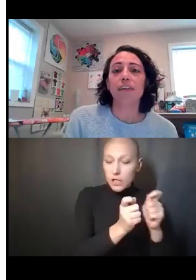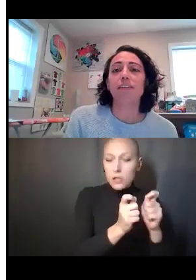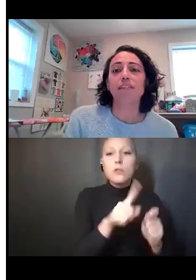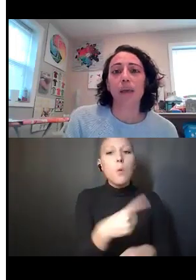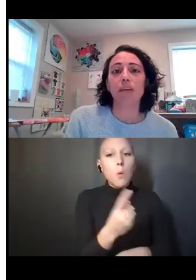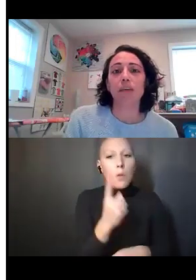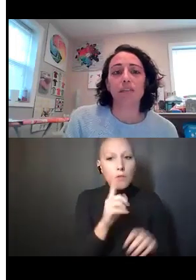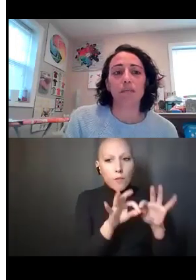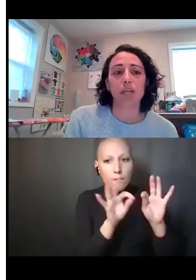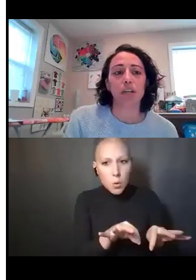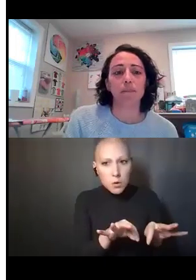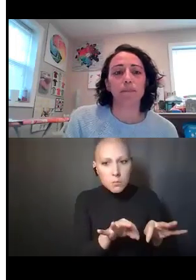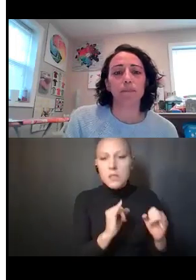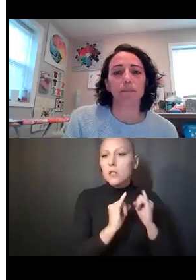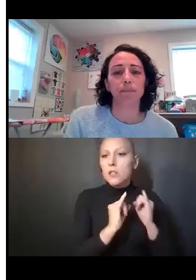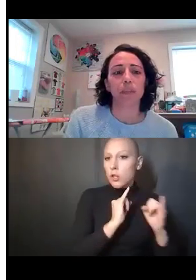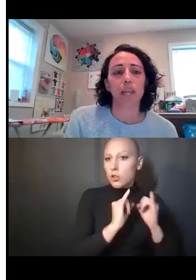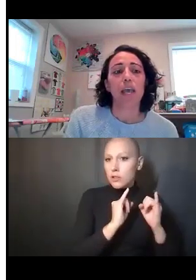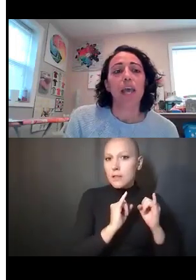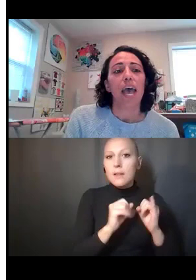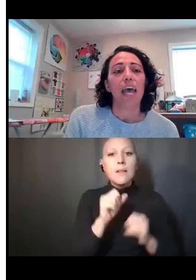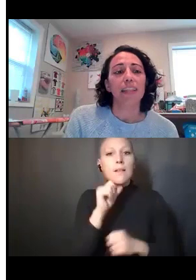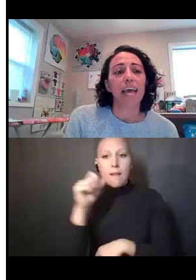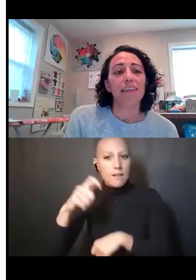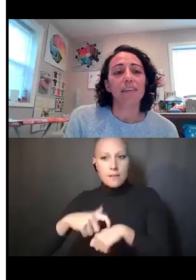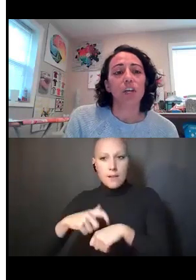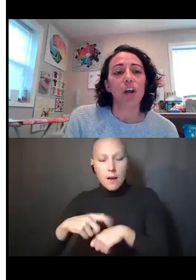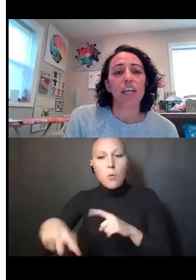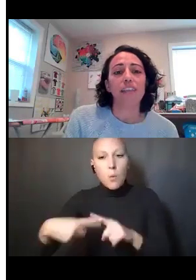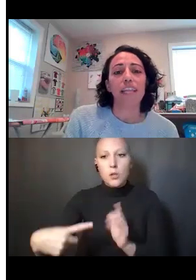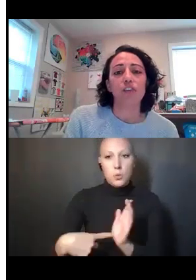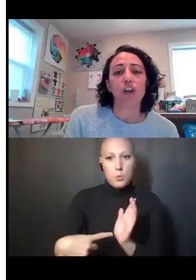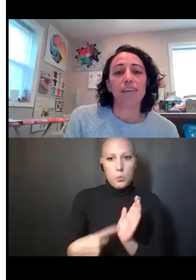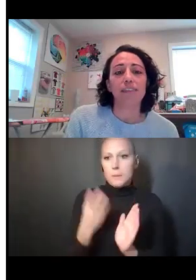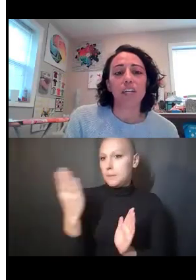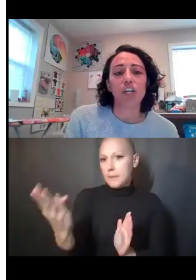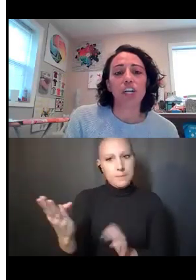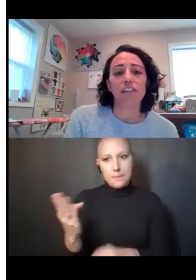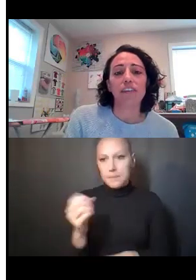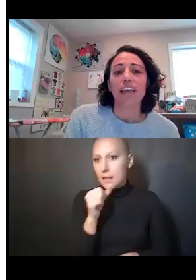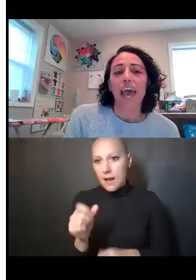not to the timing of the submission. And then, lastly, regarding the electronic signatures,